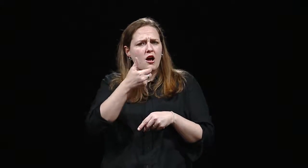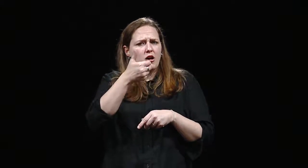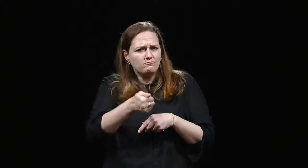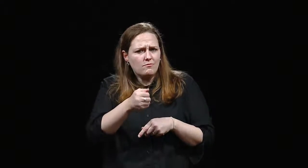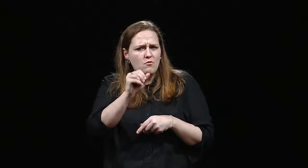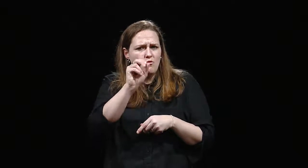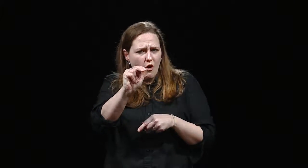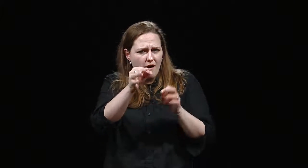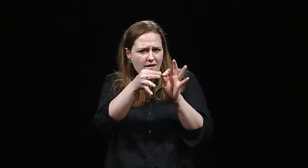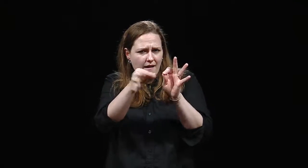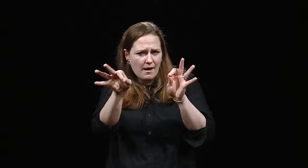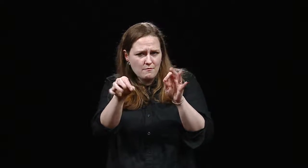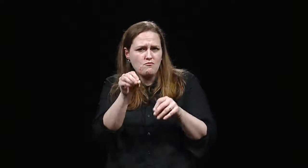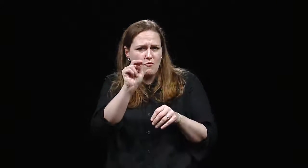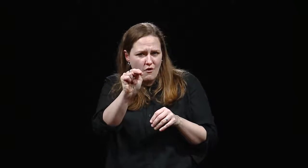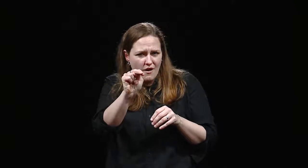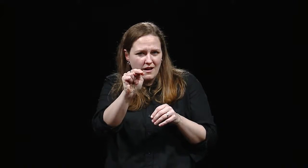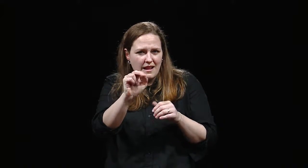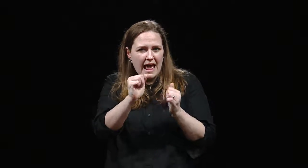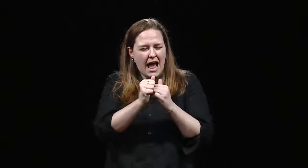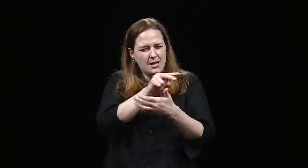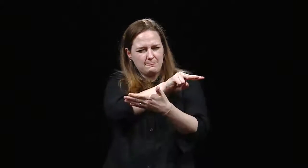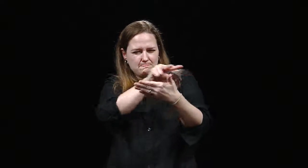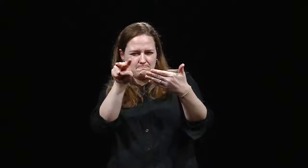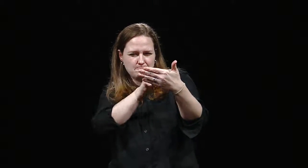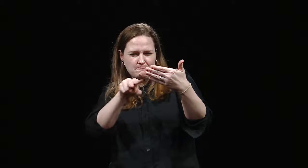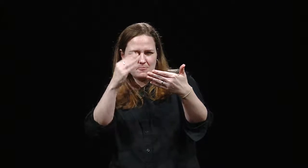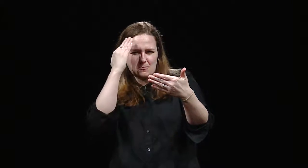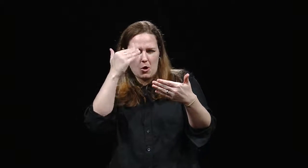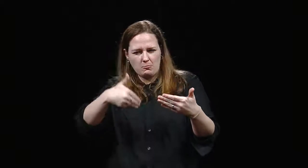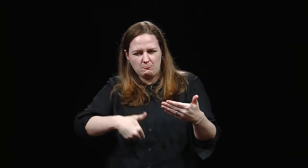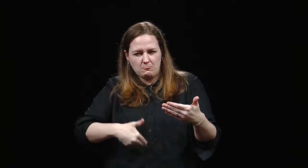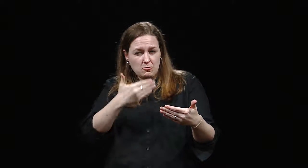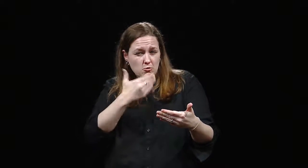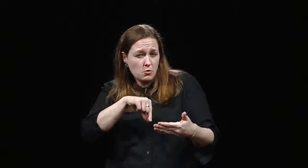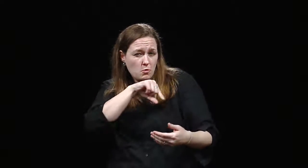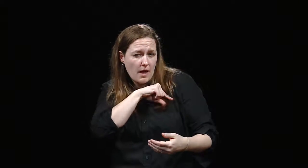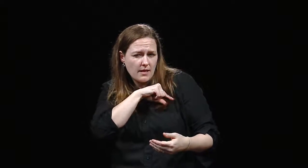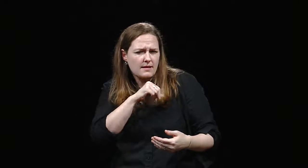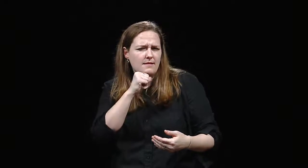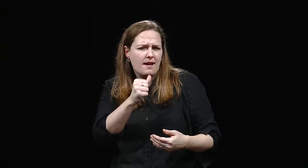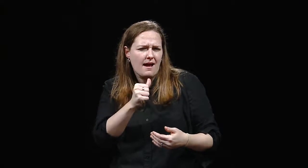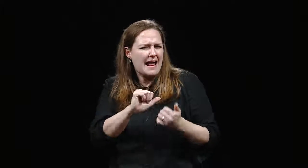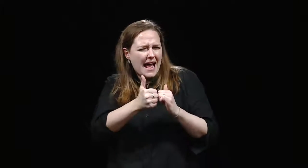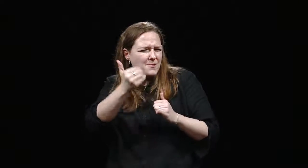So all the captioning that I do is really personal -- personally based, and I do use Camtasia.